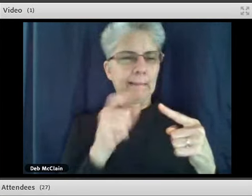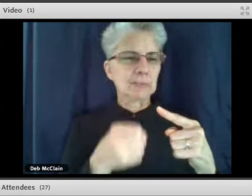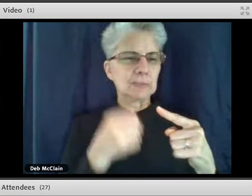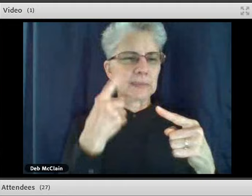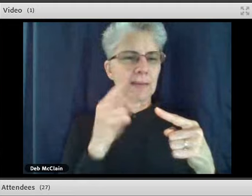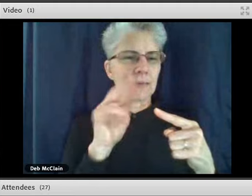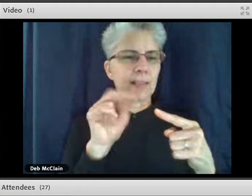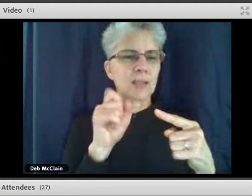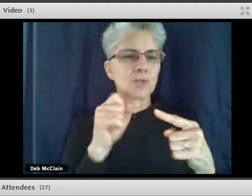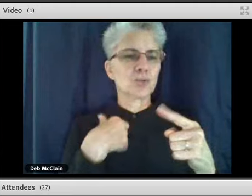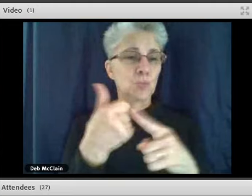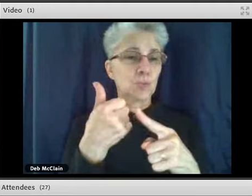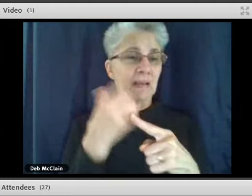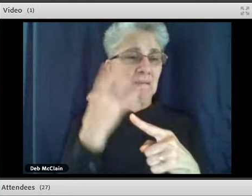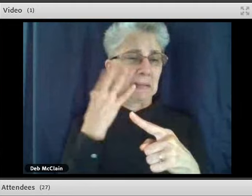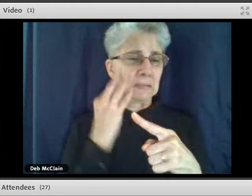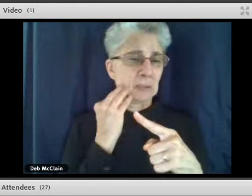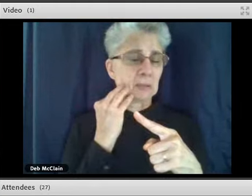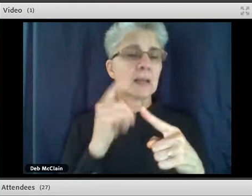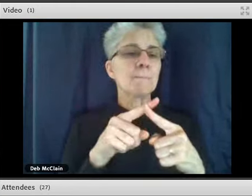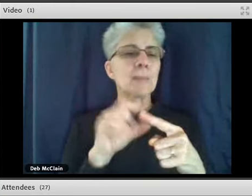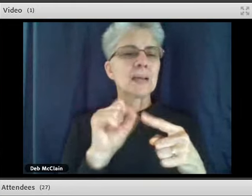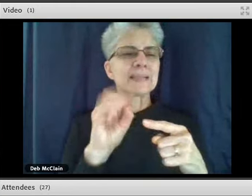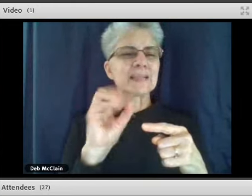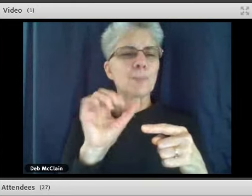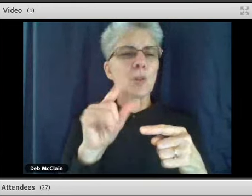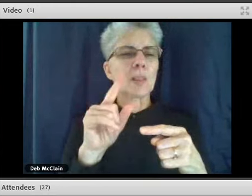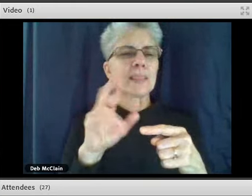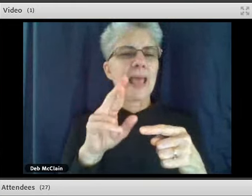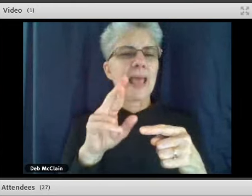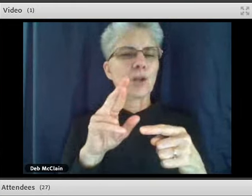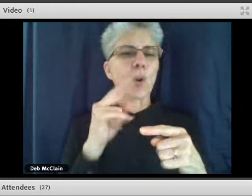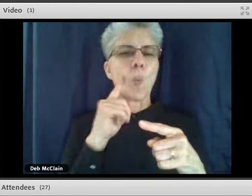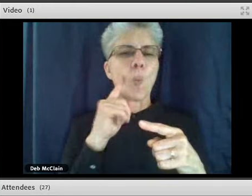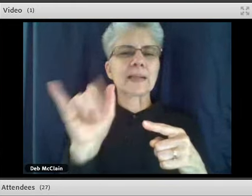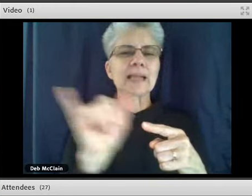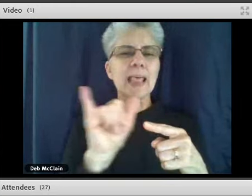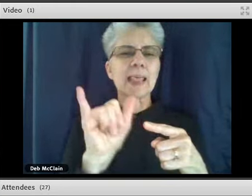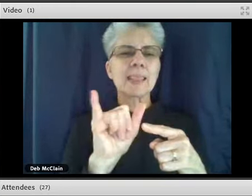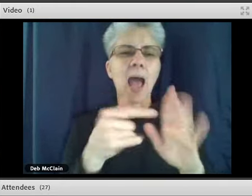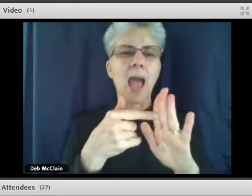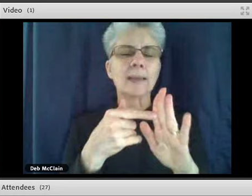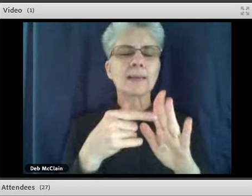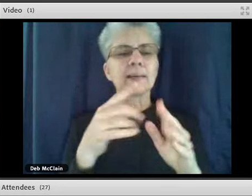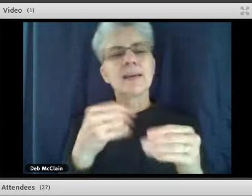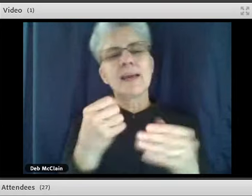But it's kind of to see what it's like to have a disability. You can't really understand unless you have one. But there's some simulators out there